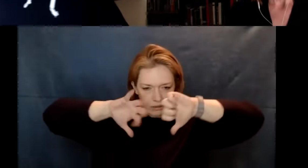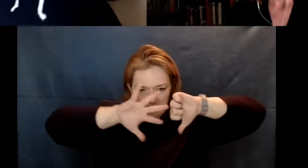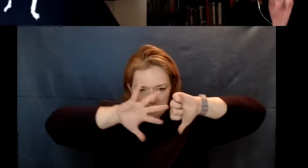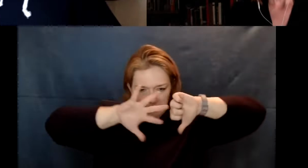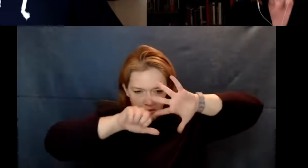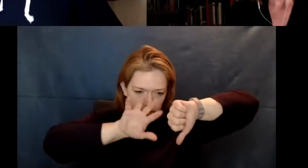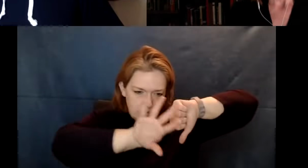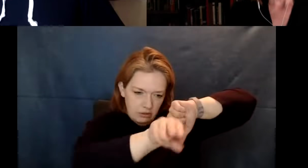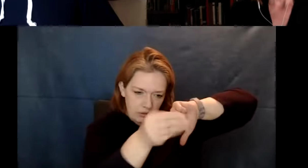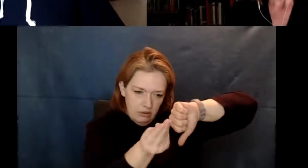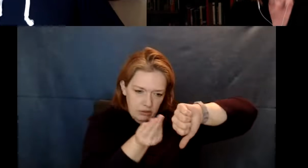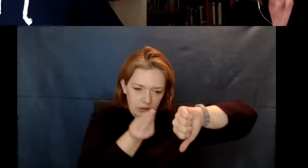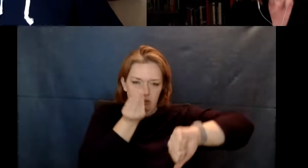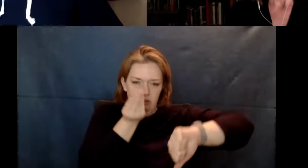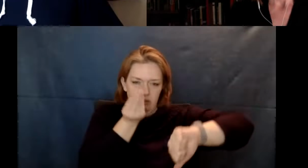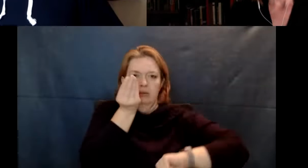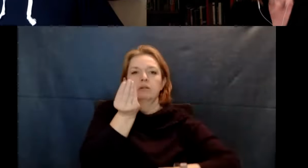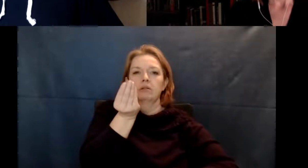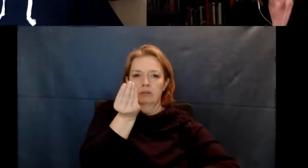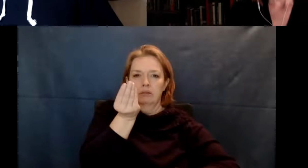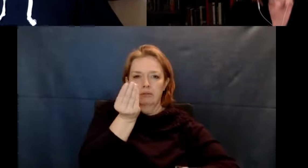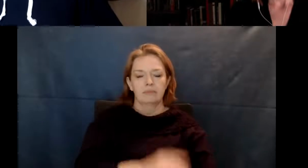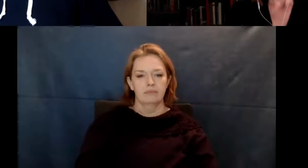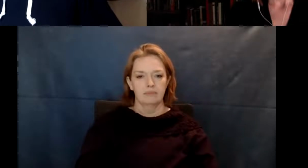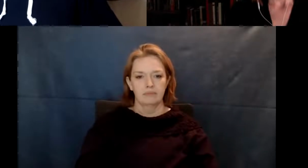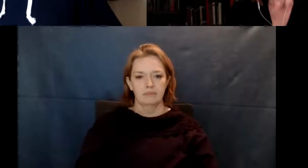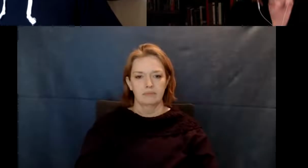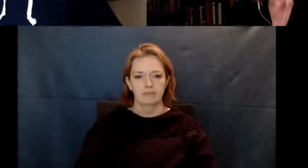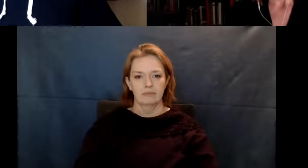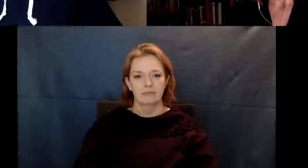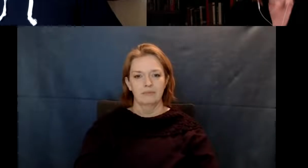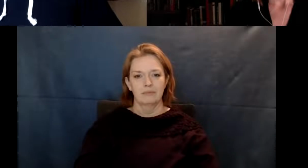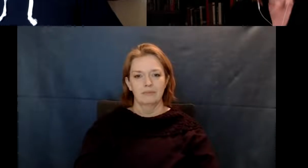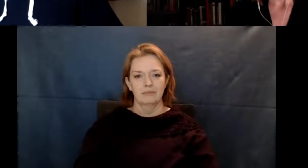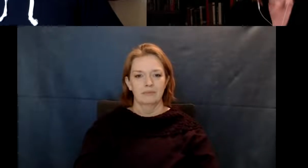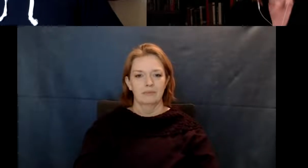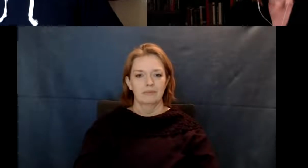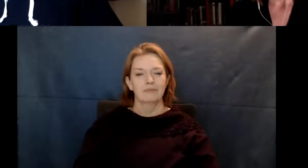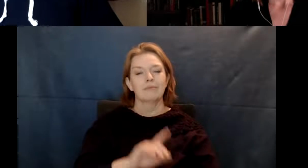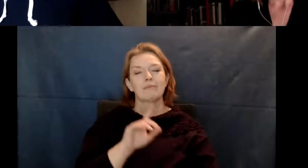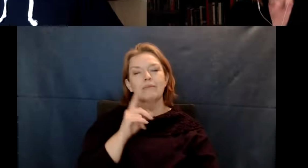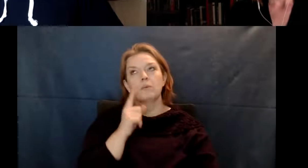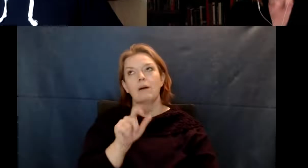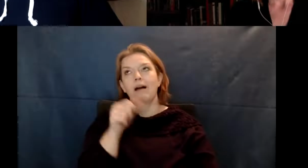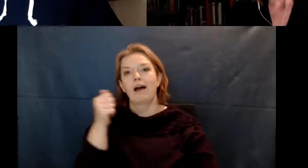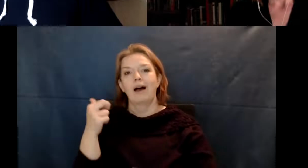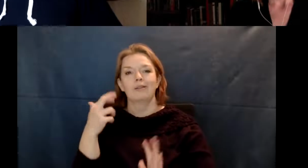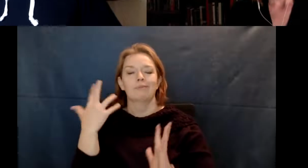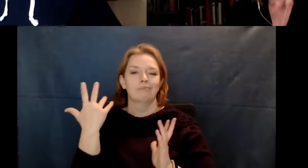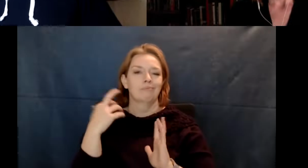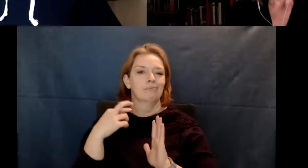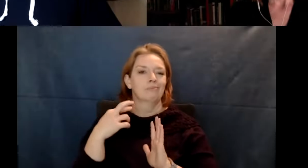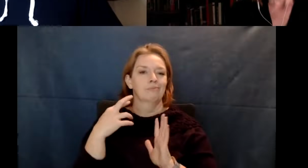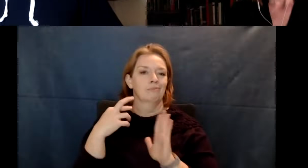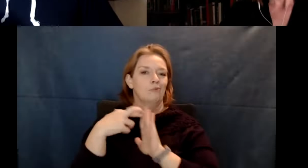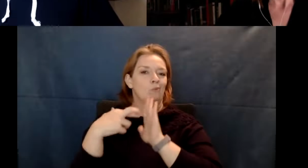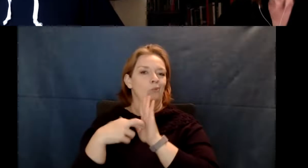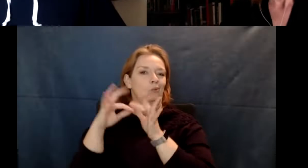but the only ruling, the only other ruling principle of these is that there's a grounding